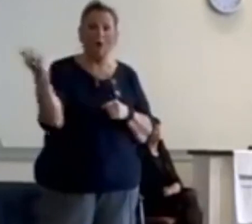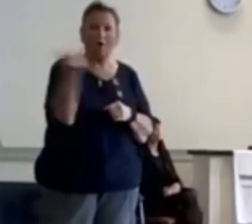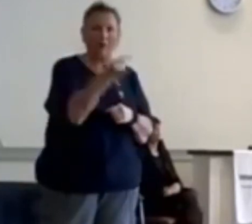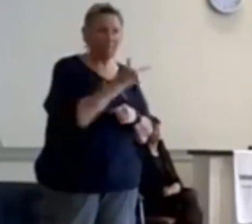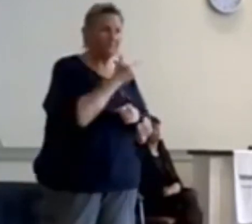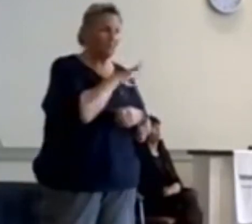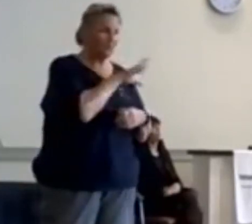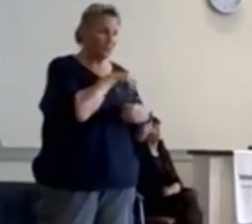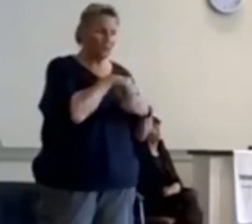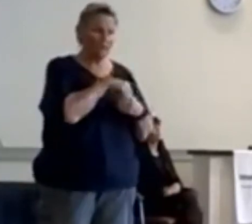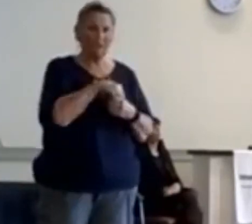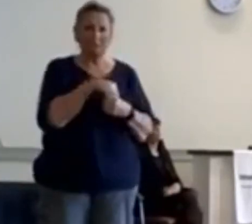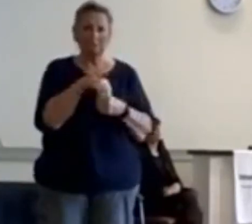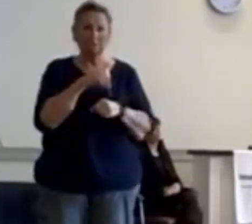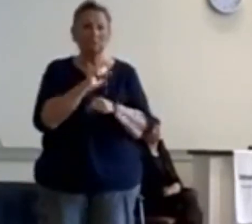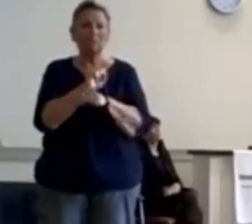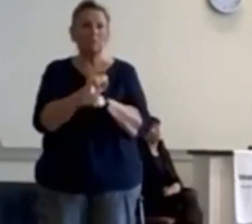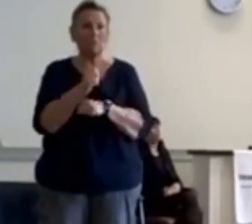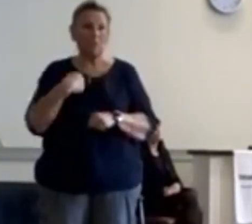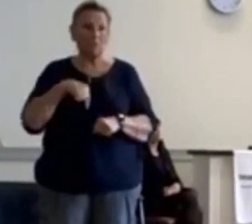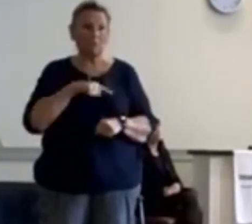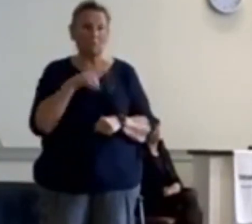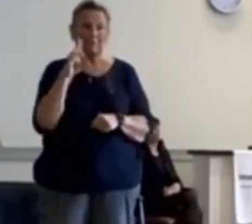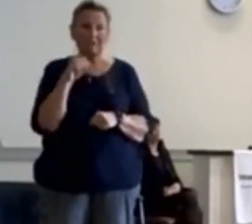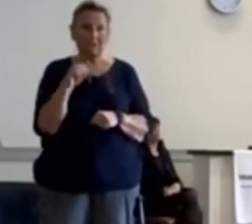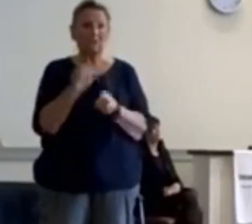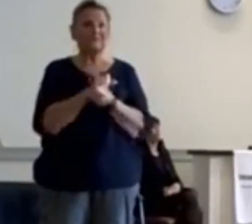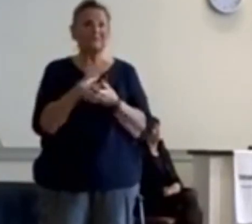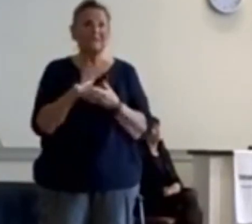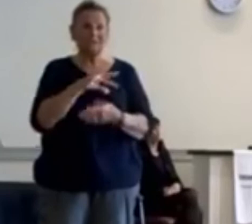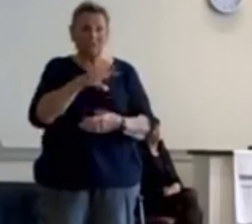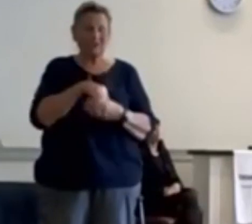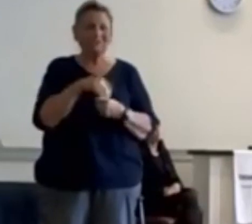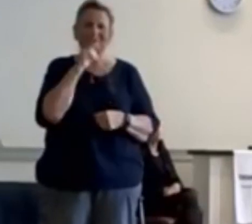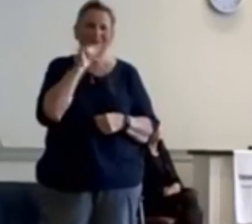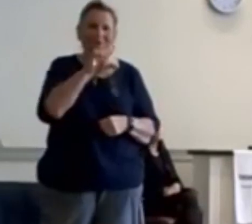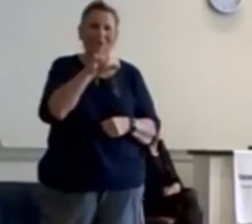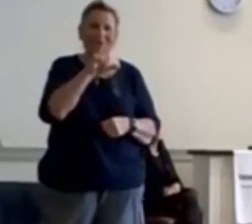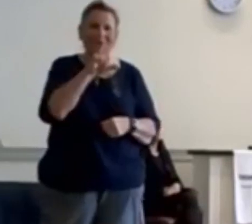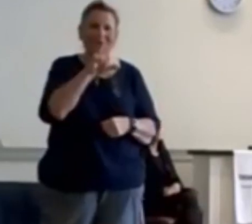all do in disaster inclusion isn't just about people with disabilities. What